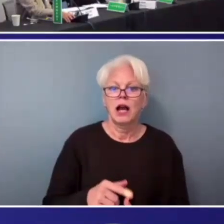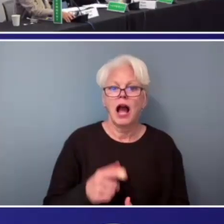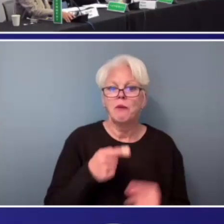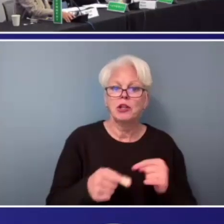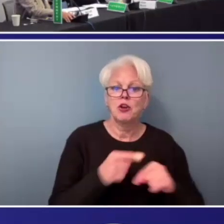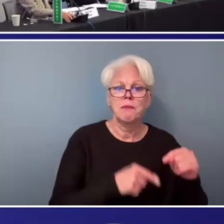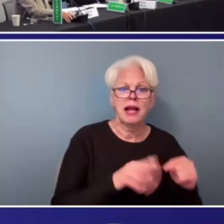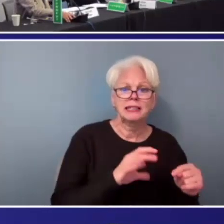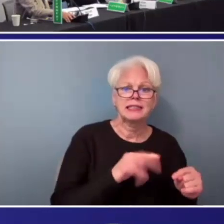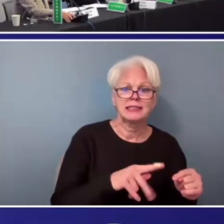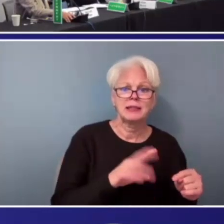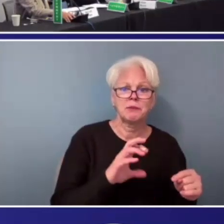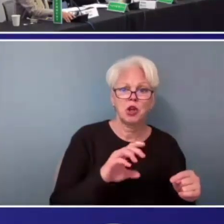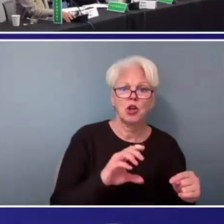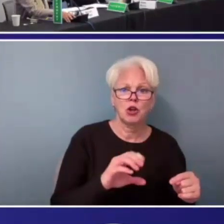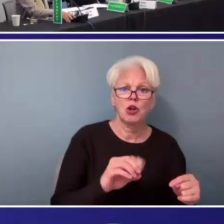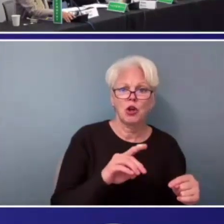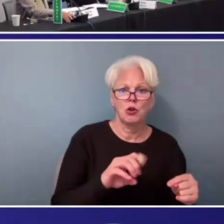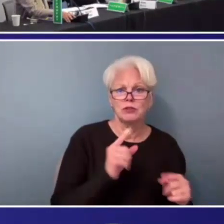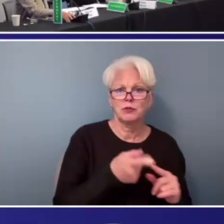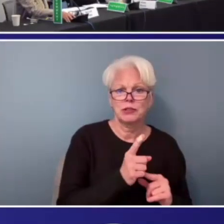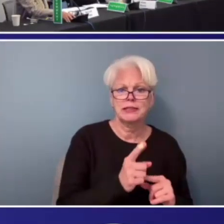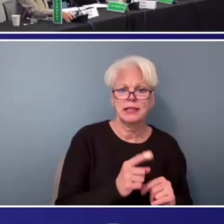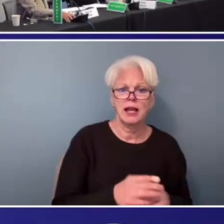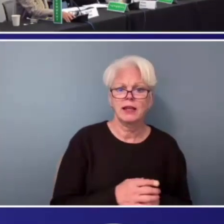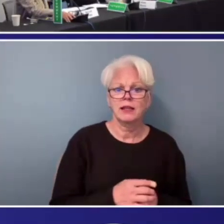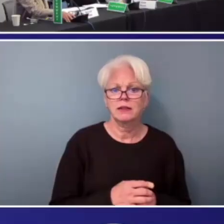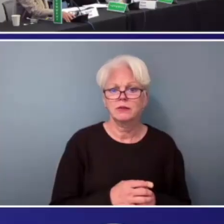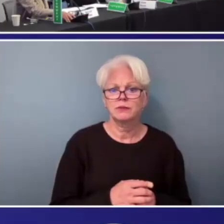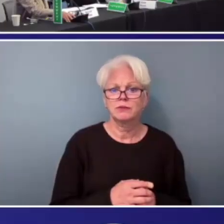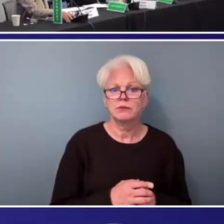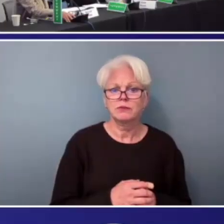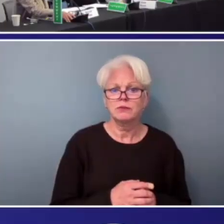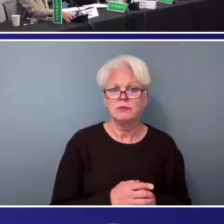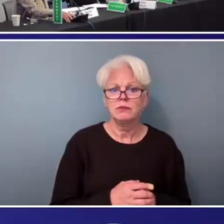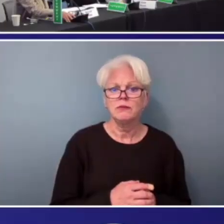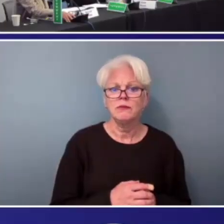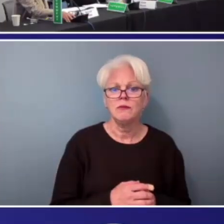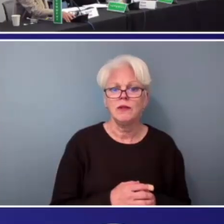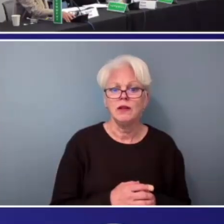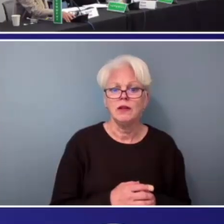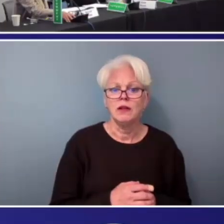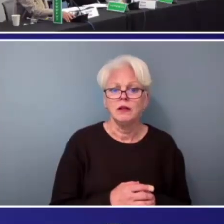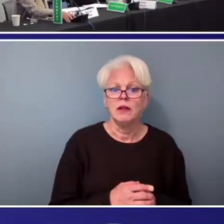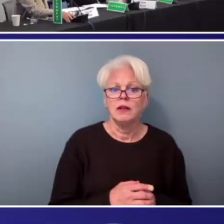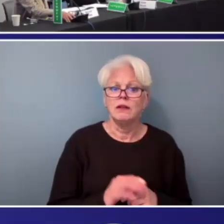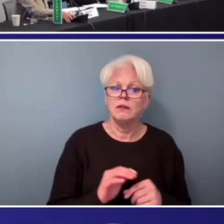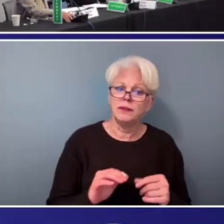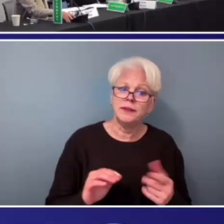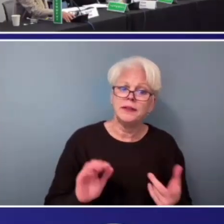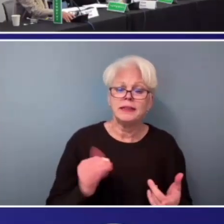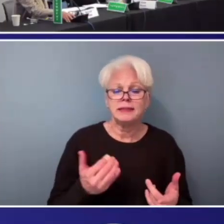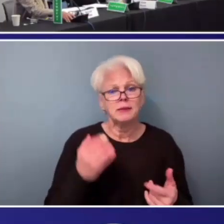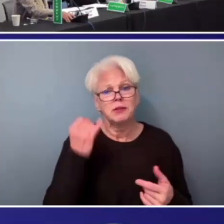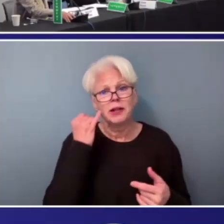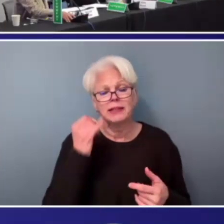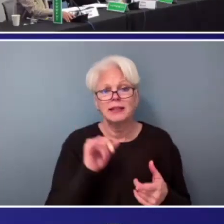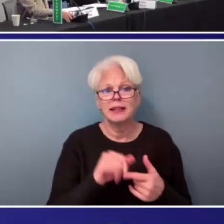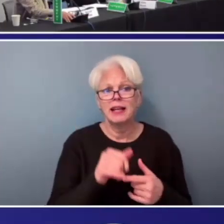just a second. We seemed to launch off the idea that it perhaps is not as reliable or precise, and I would just like to go